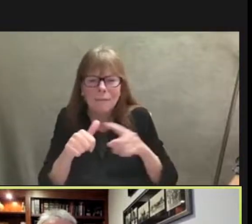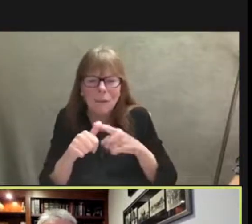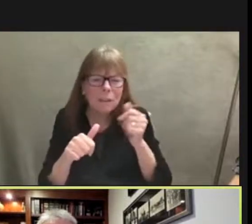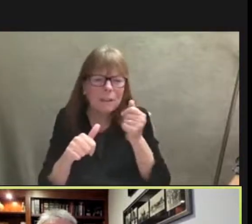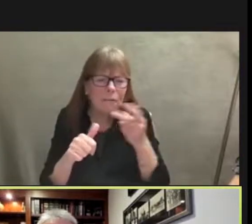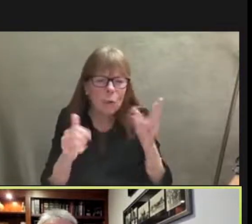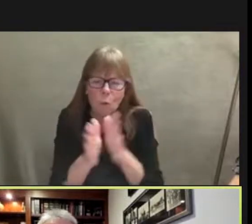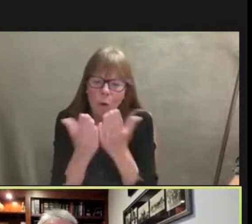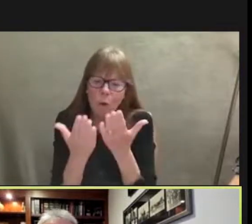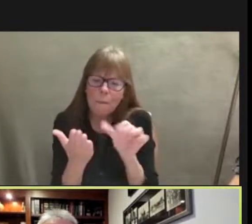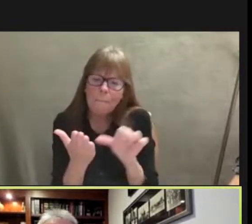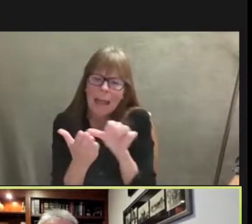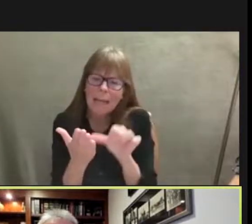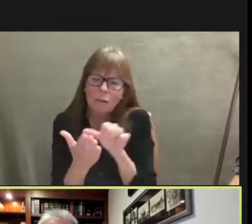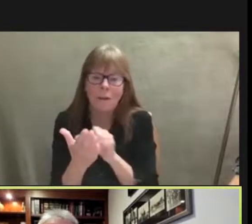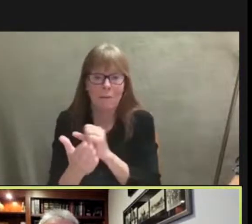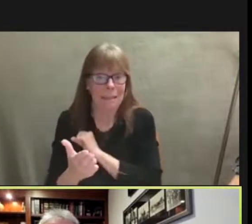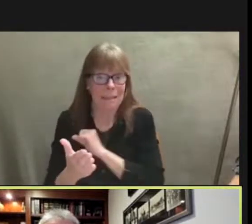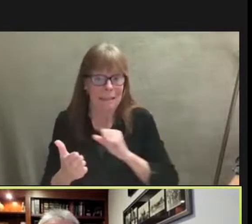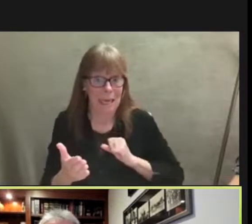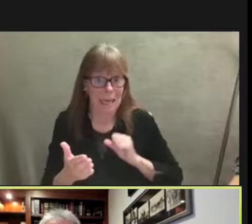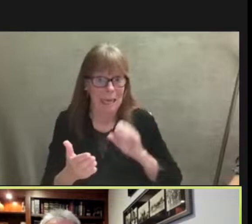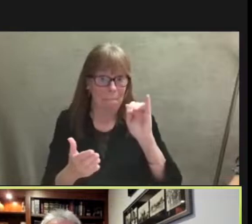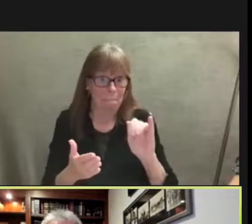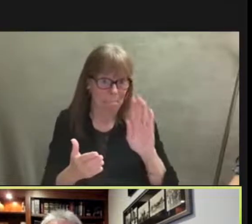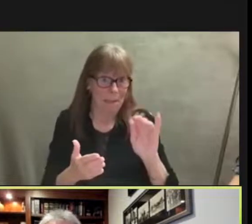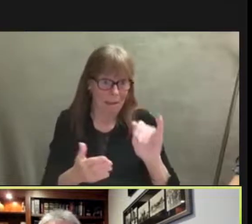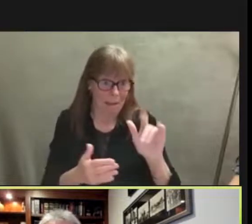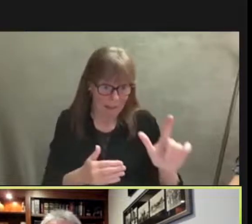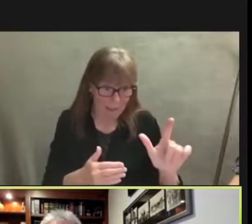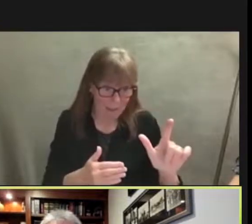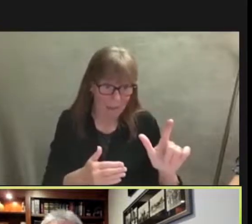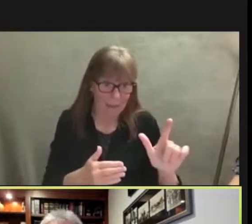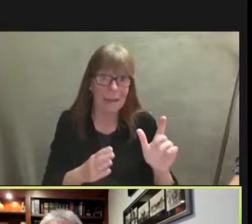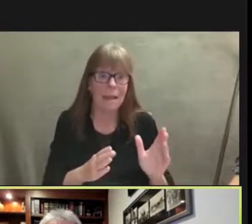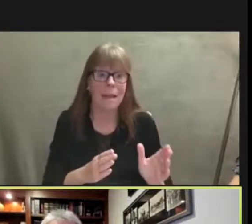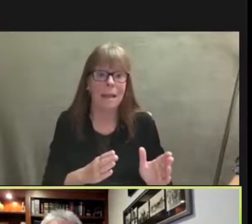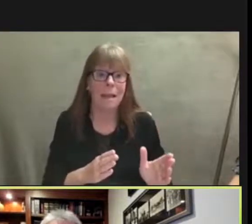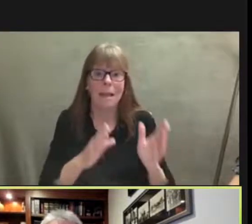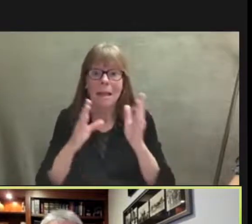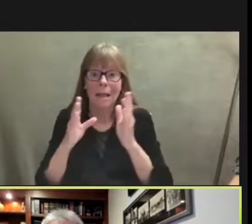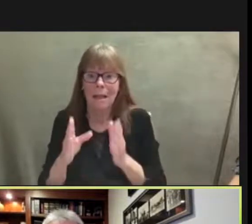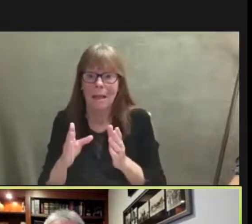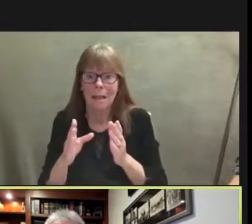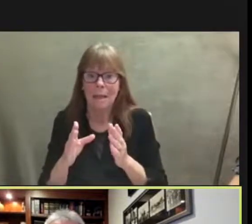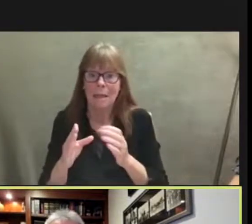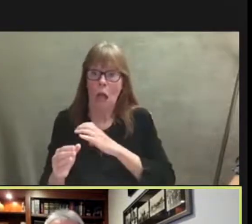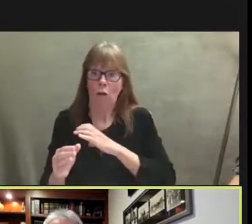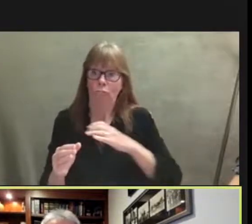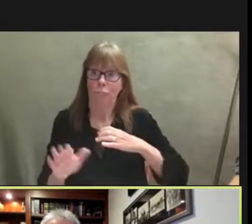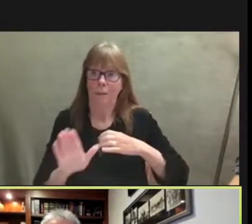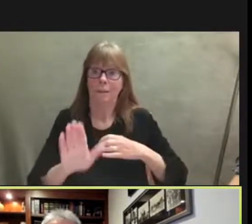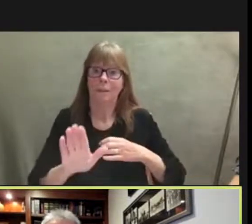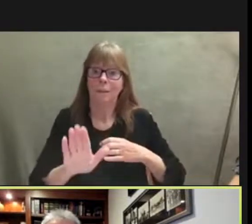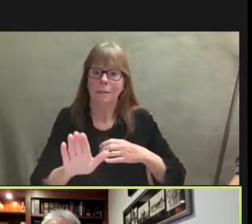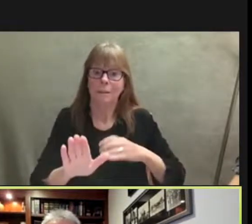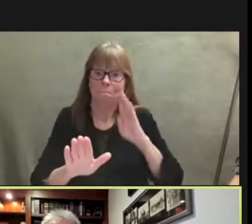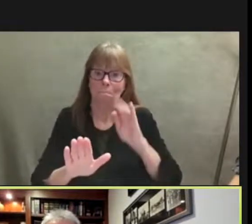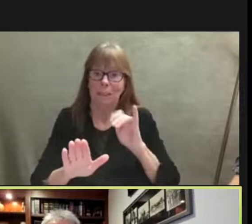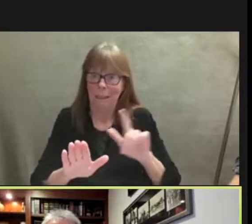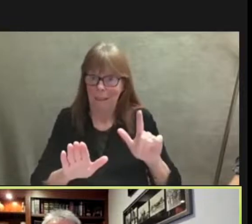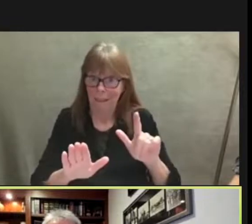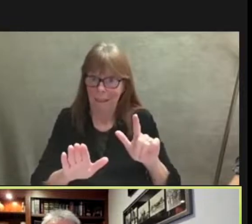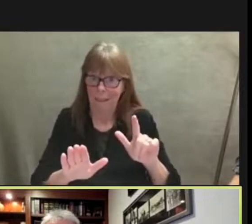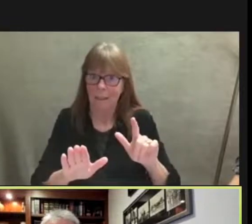senate resolution bill and also a congressional bill with, the first draft of the Americans